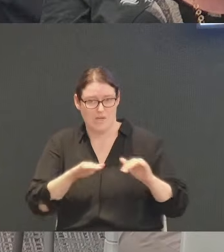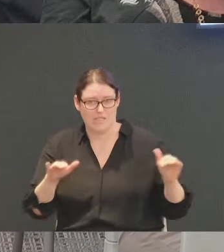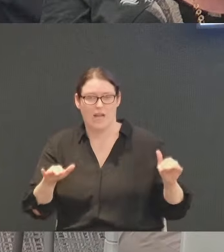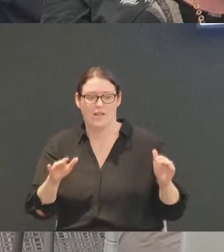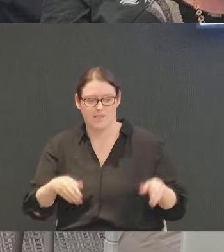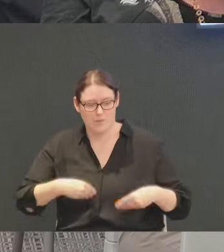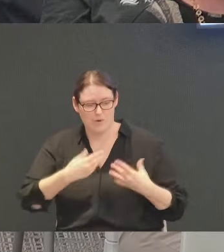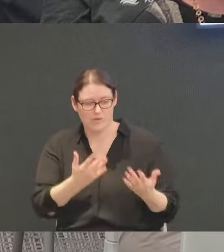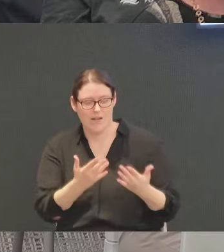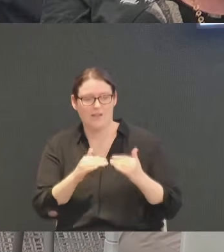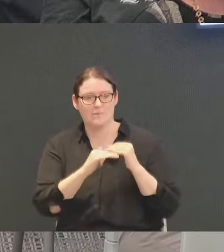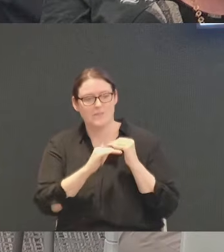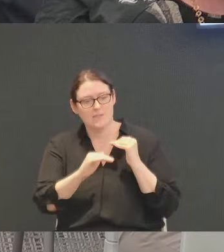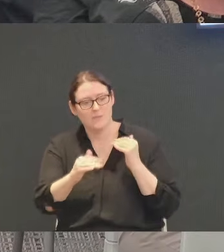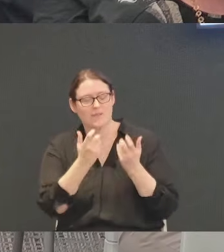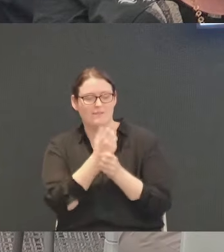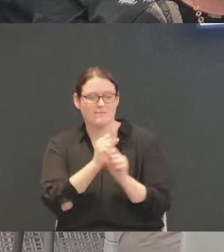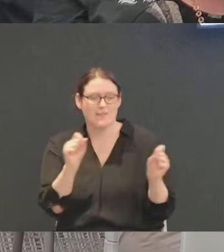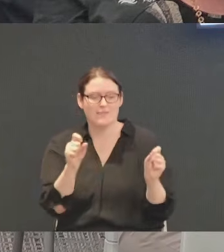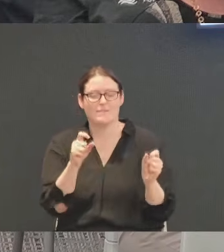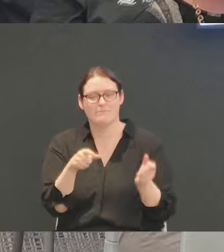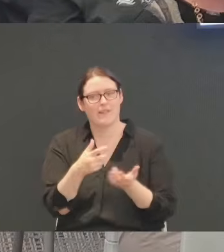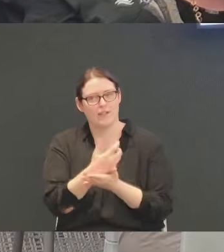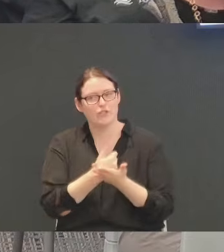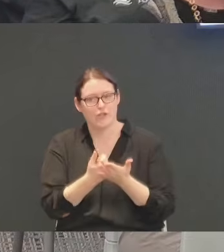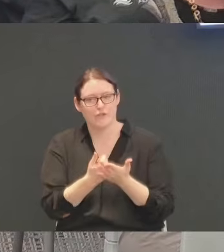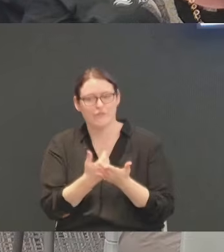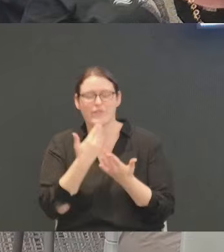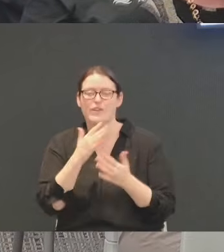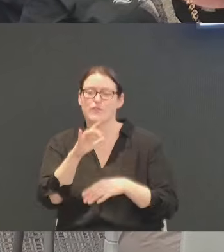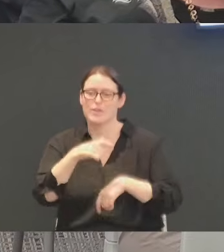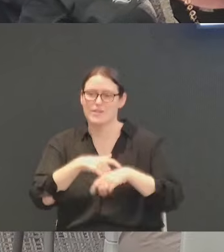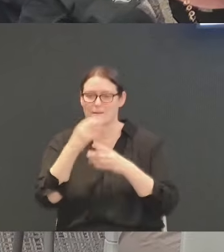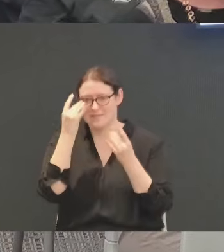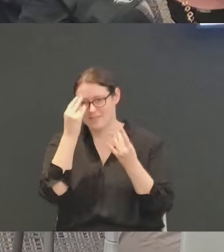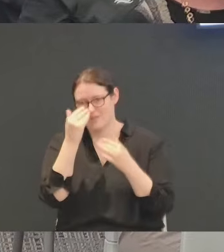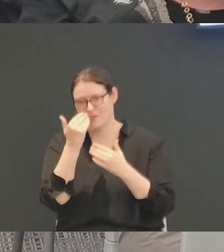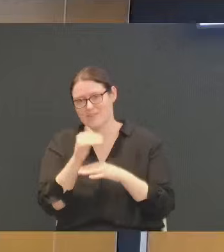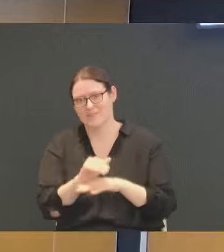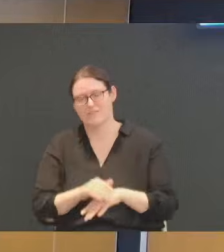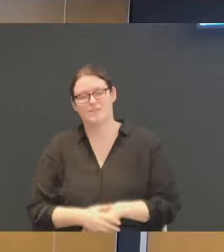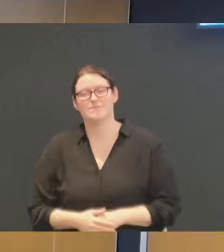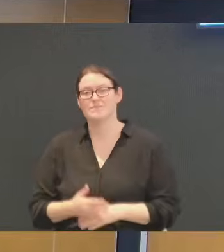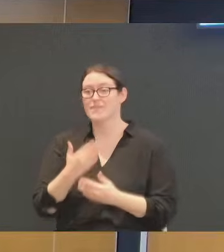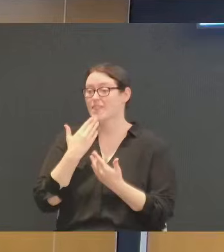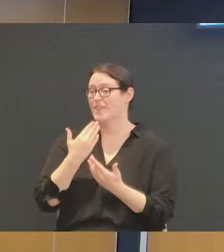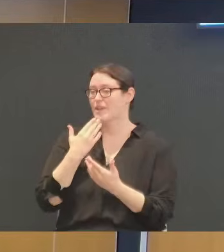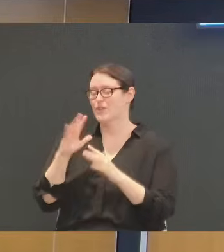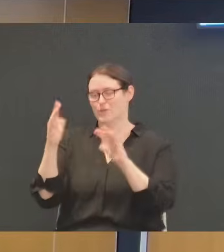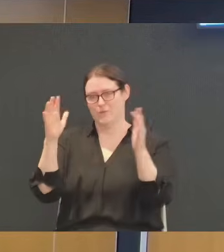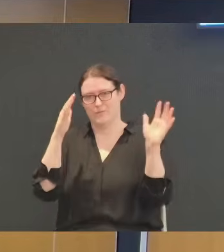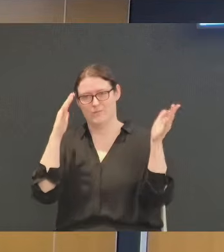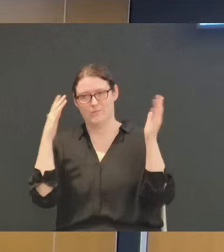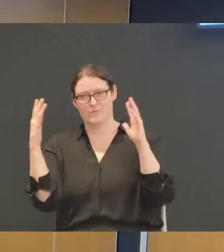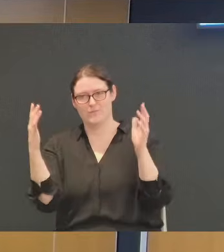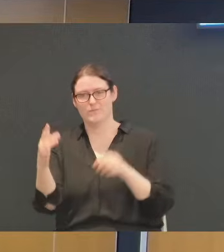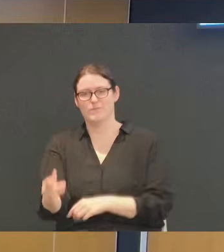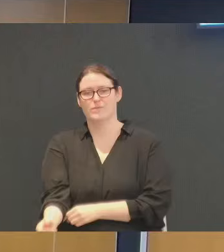opportunity that they deserve. Thank you for your time and consideration this evening. Thank you.